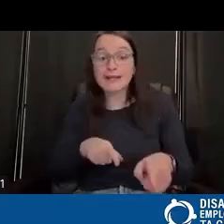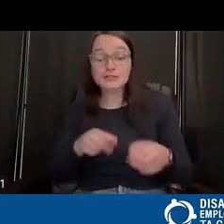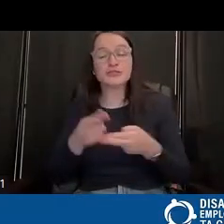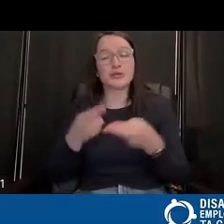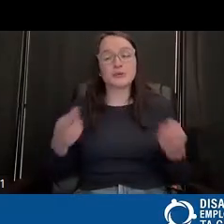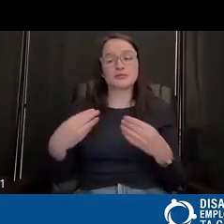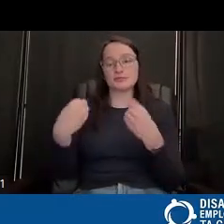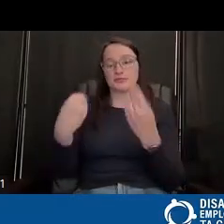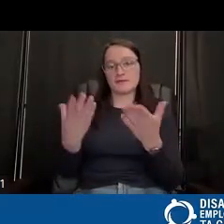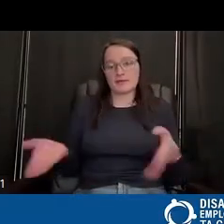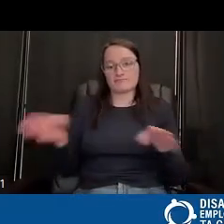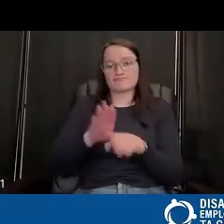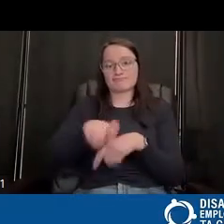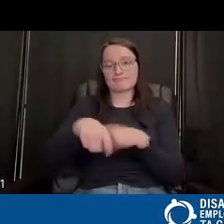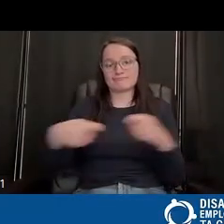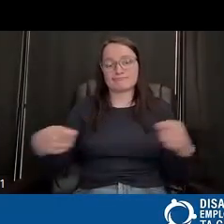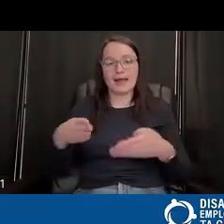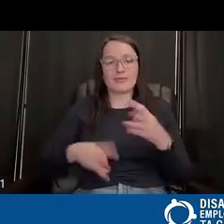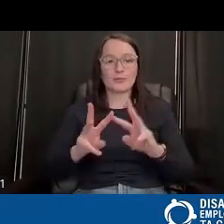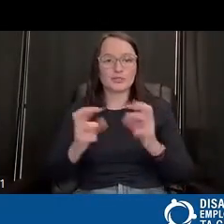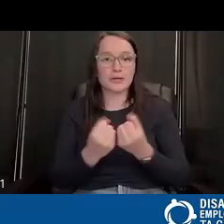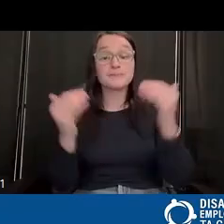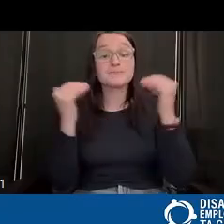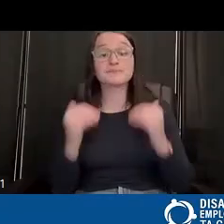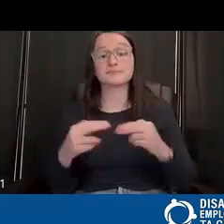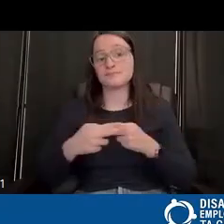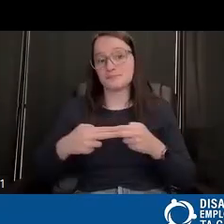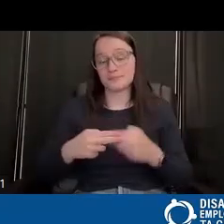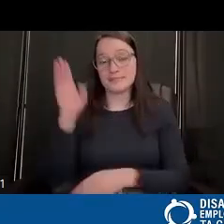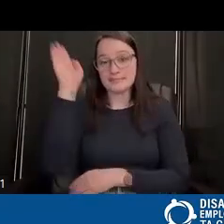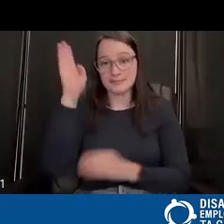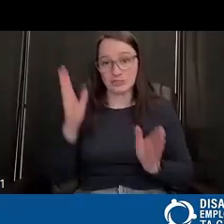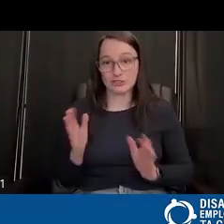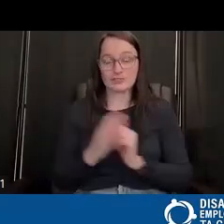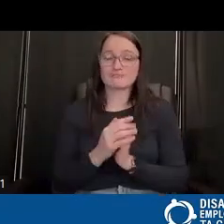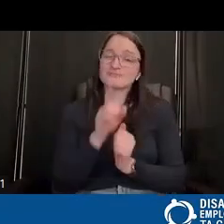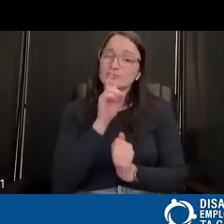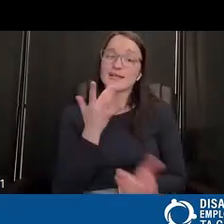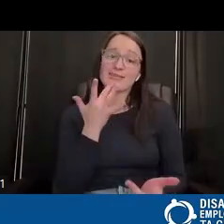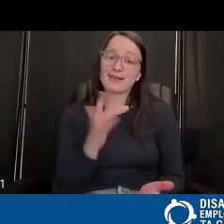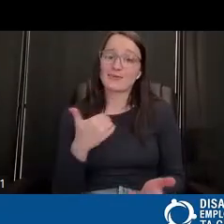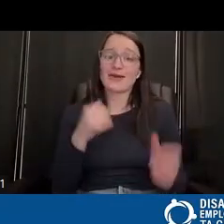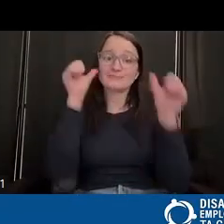slide. So, our speakers today, um, we are just so fortunate to have an outstanding panel with us,